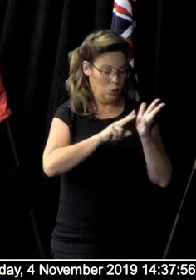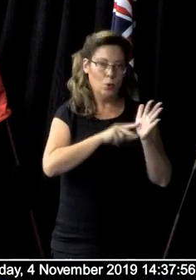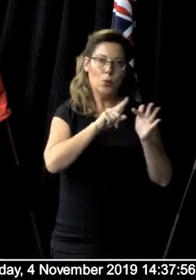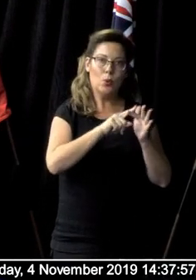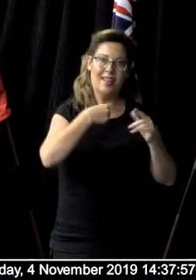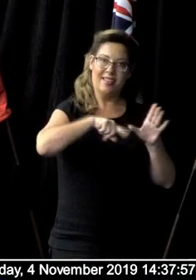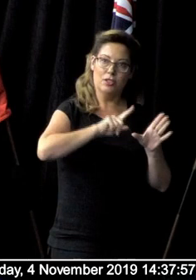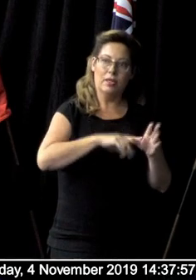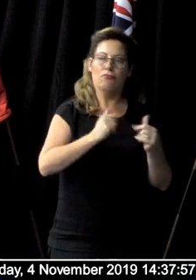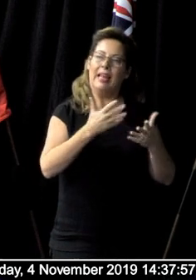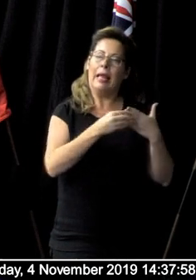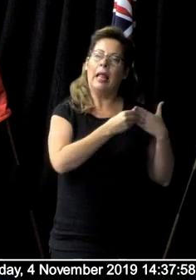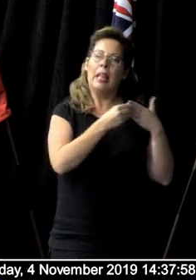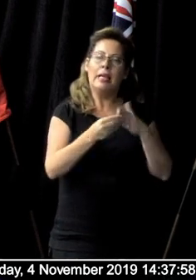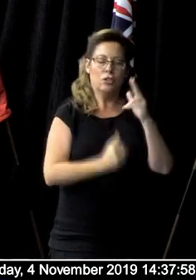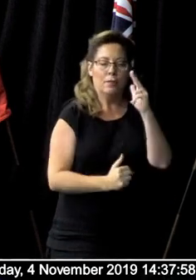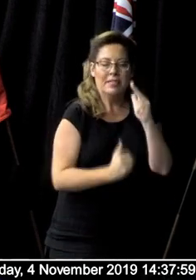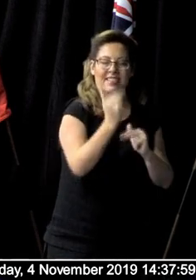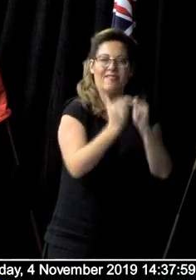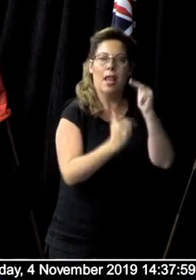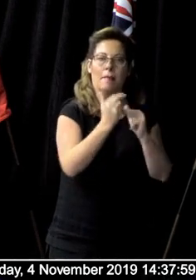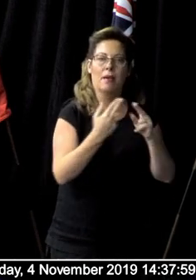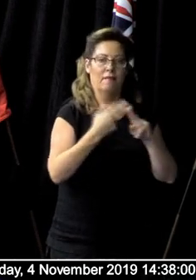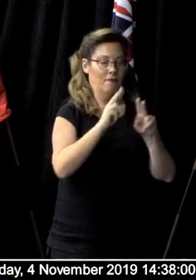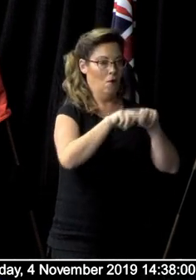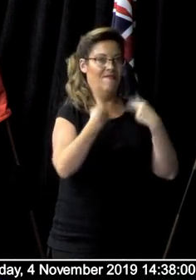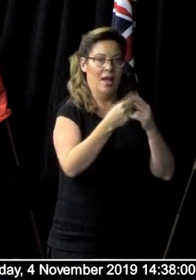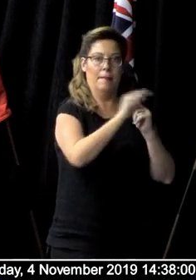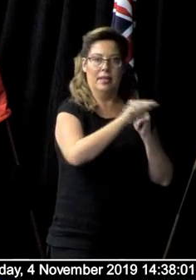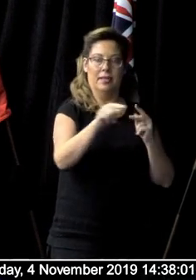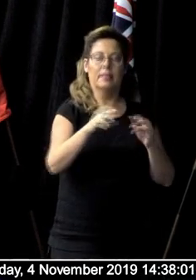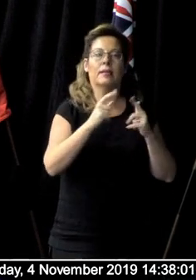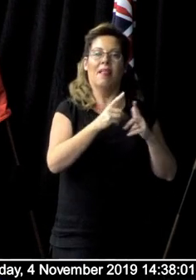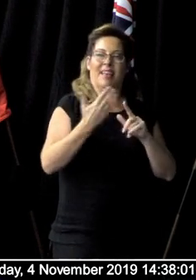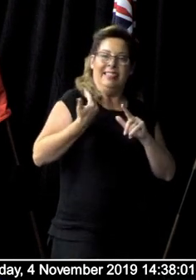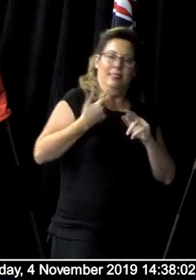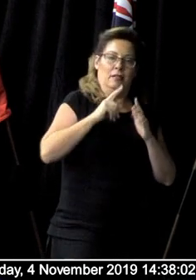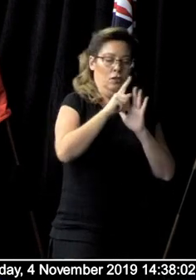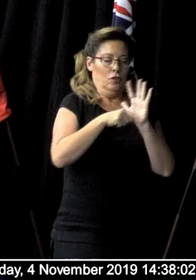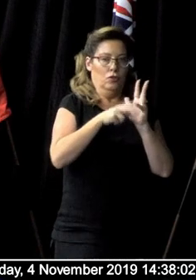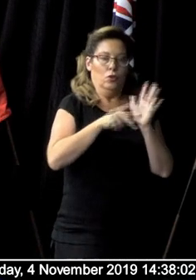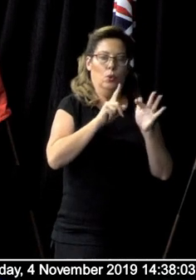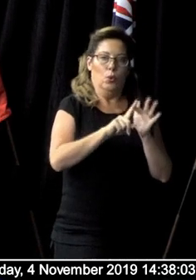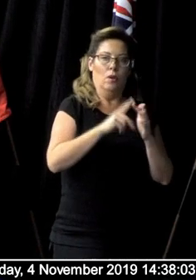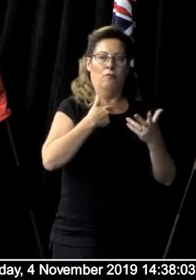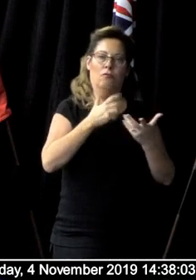for families, and since June I’ve had a role as the – really, leading